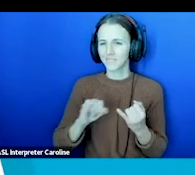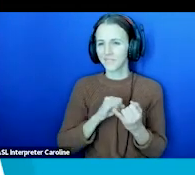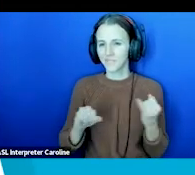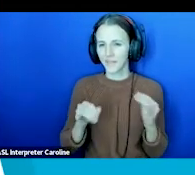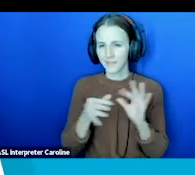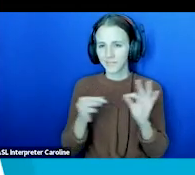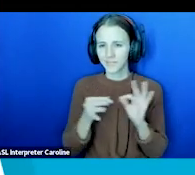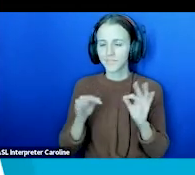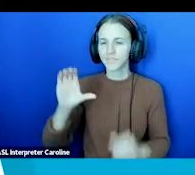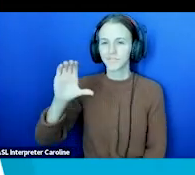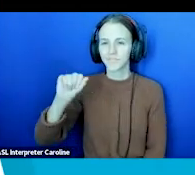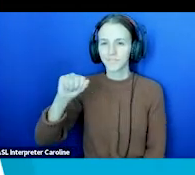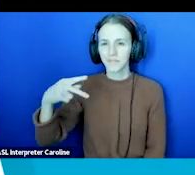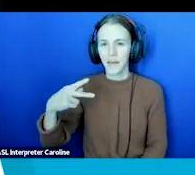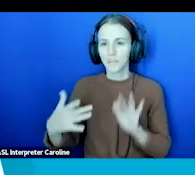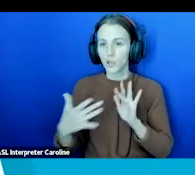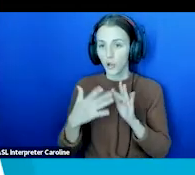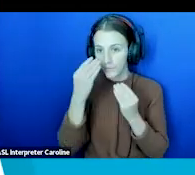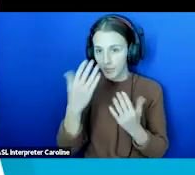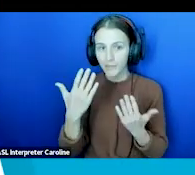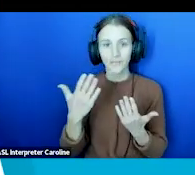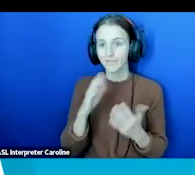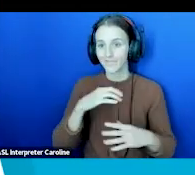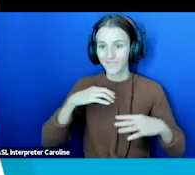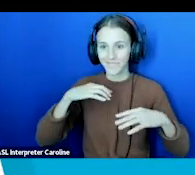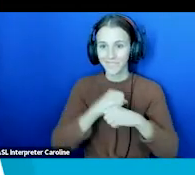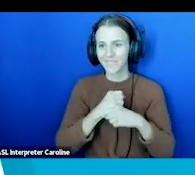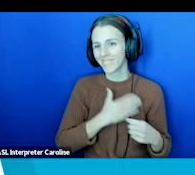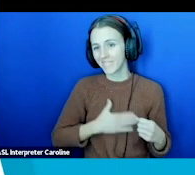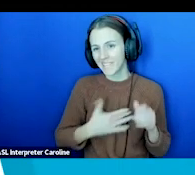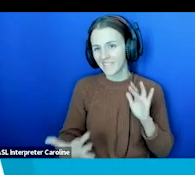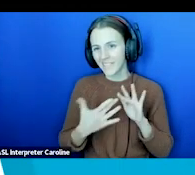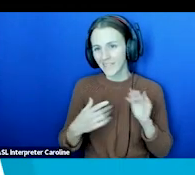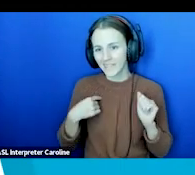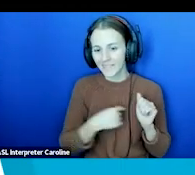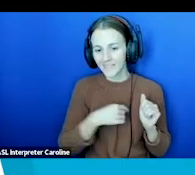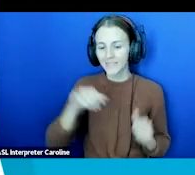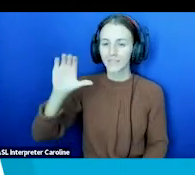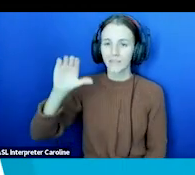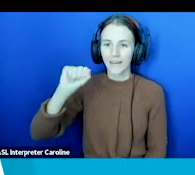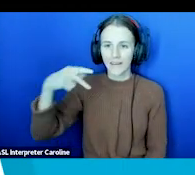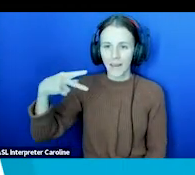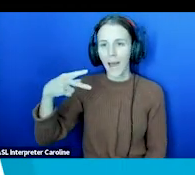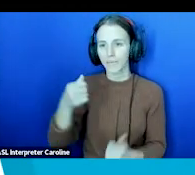THE TRAININGS AS WELL. AND LASTLY, OUR